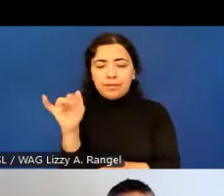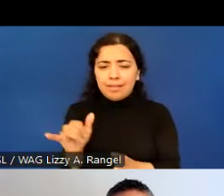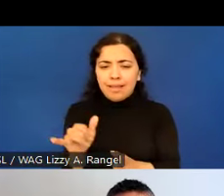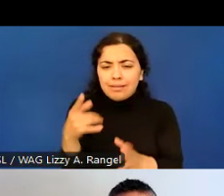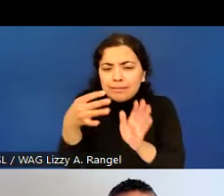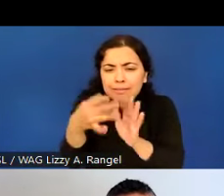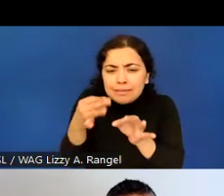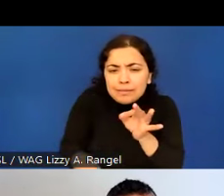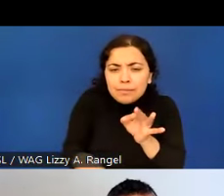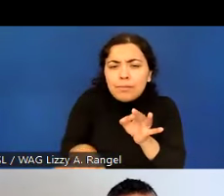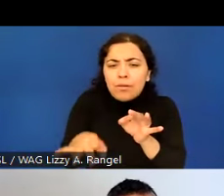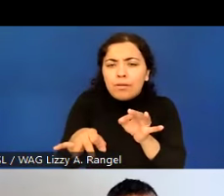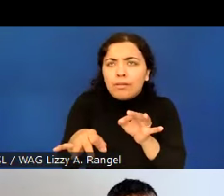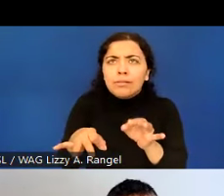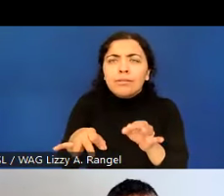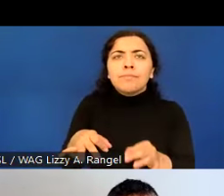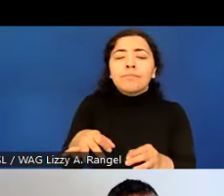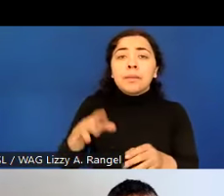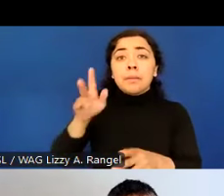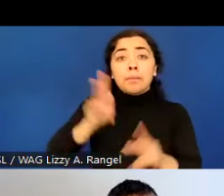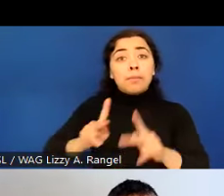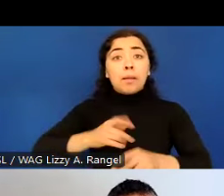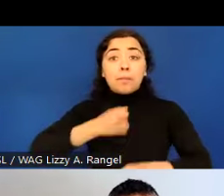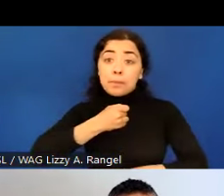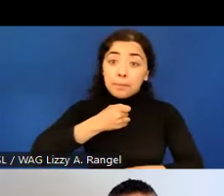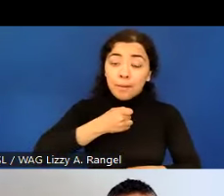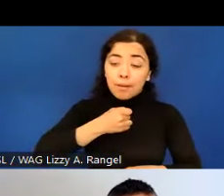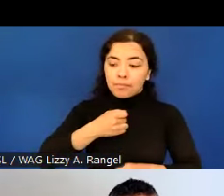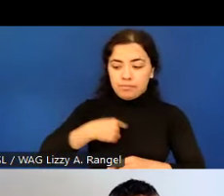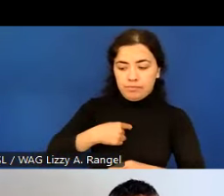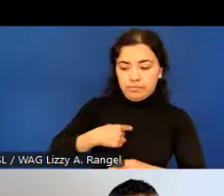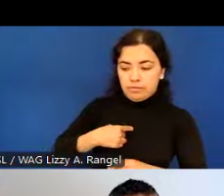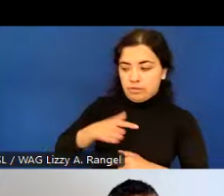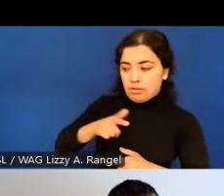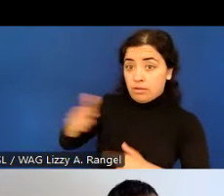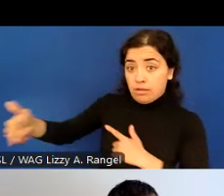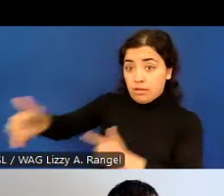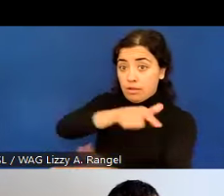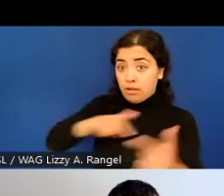announce their names each time they speak, and describe any relevant visual information